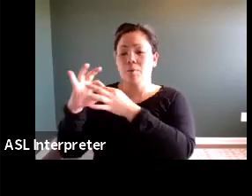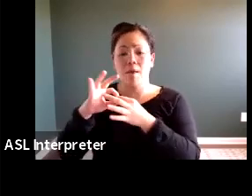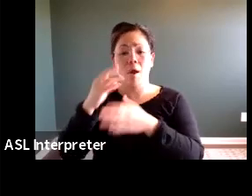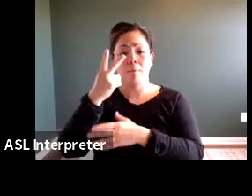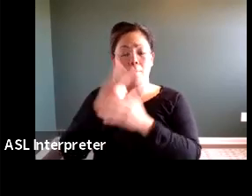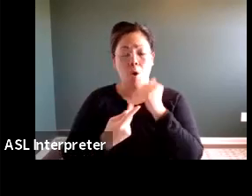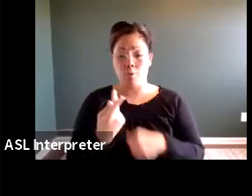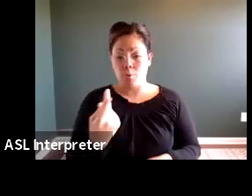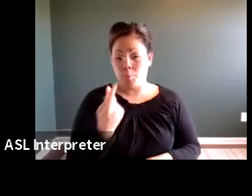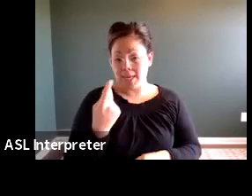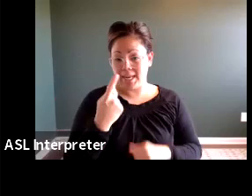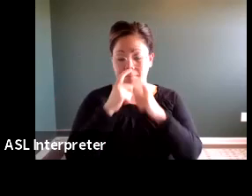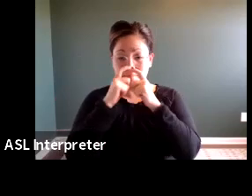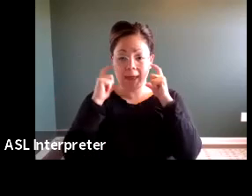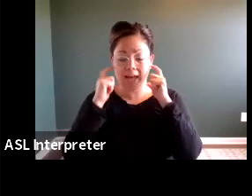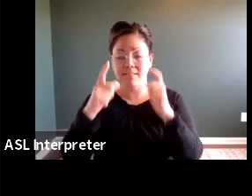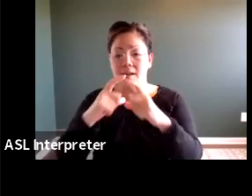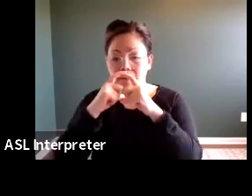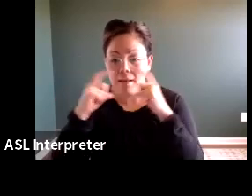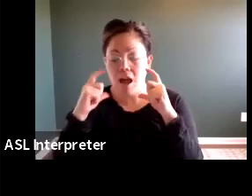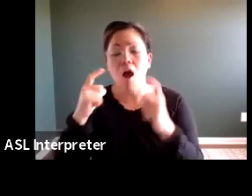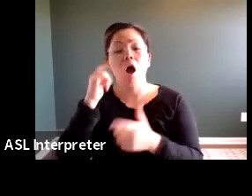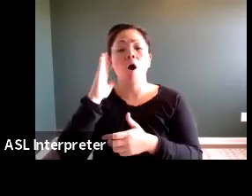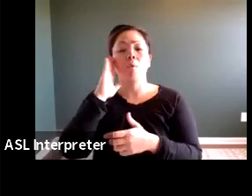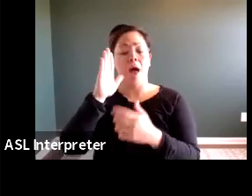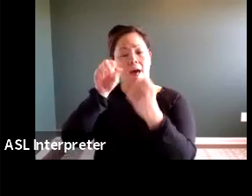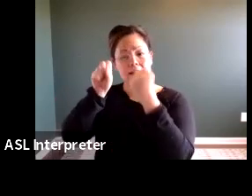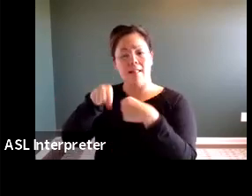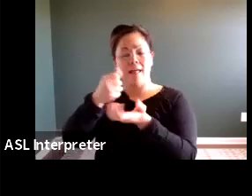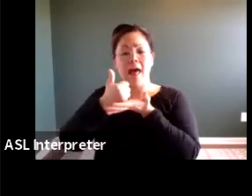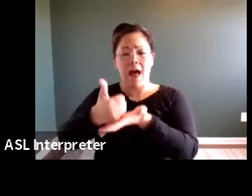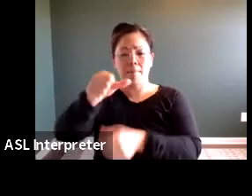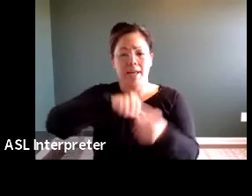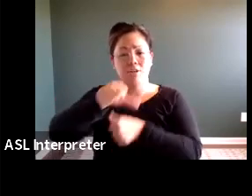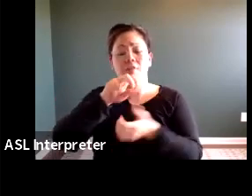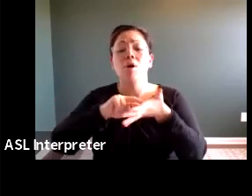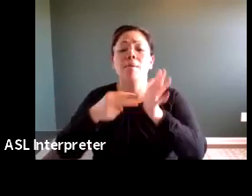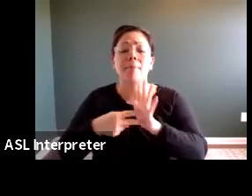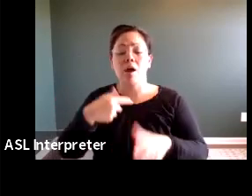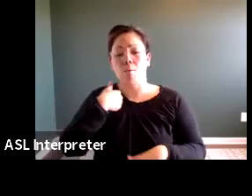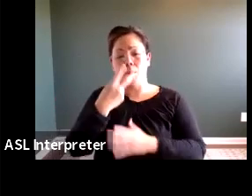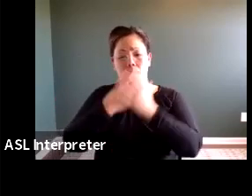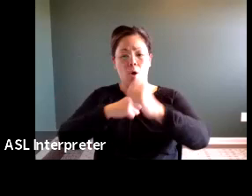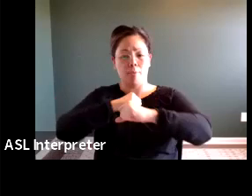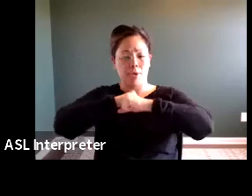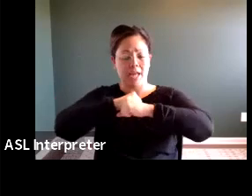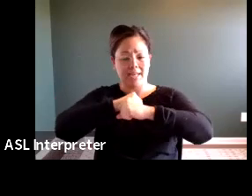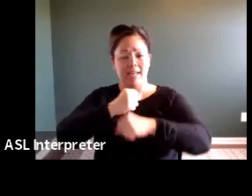wearing our mask actually is complimentary impossibly synergistic, meaning that they are additive. So we're both protecting yourselves